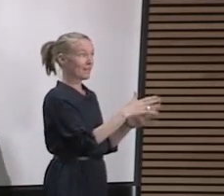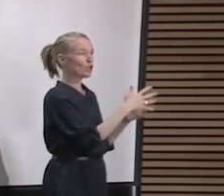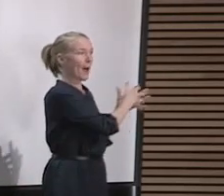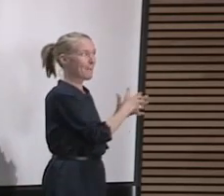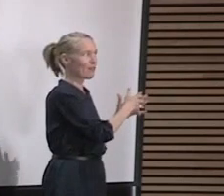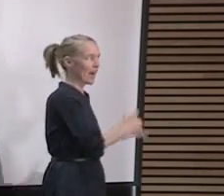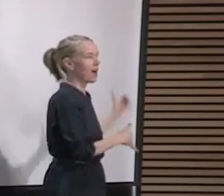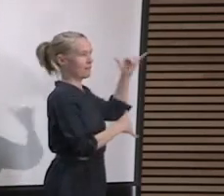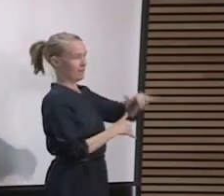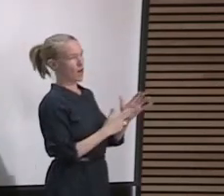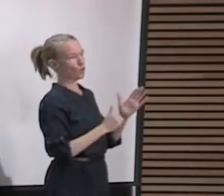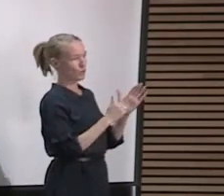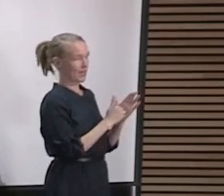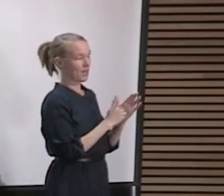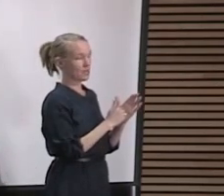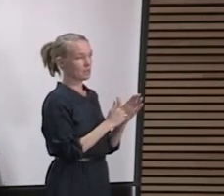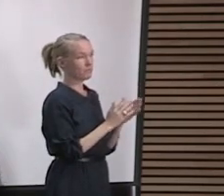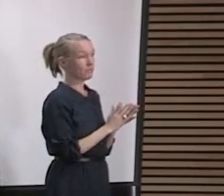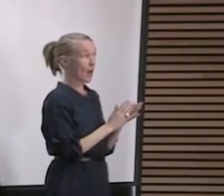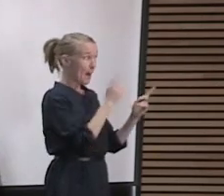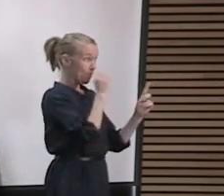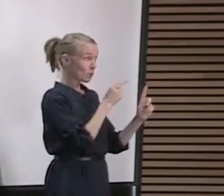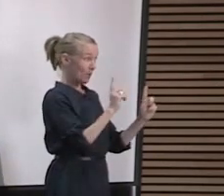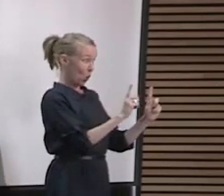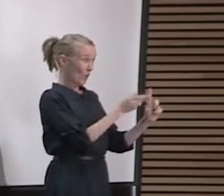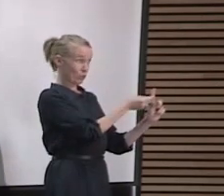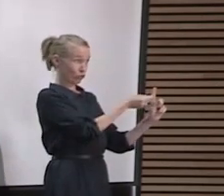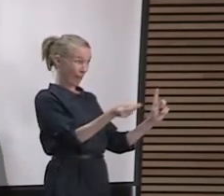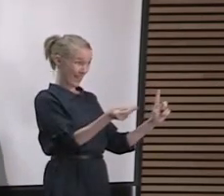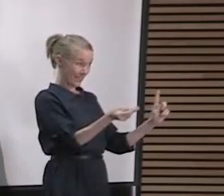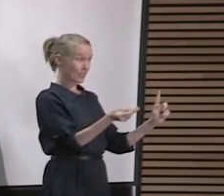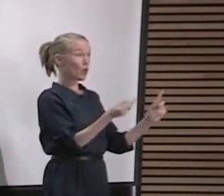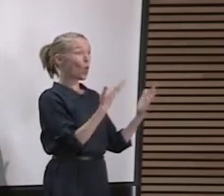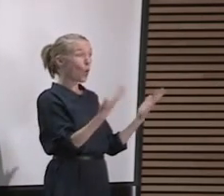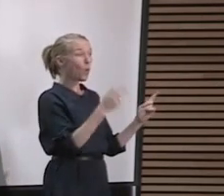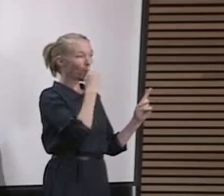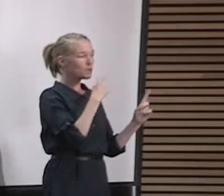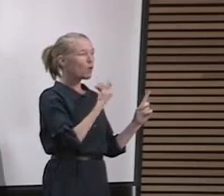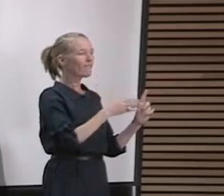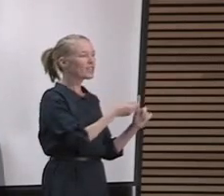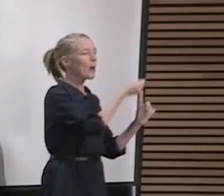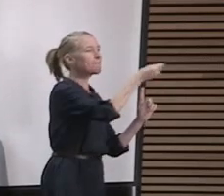managed isolation facility. And who had travelled from the USA. So that matches there. It's possible that it could